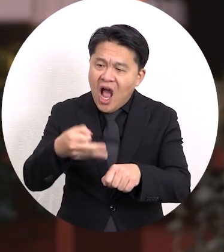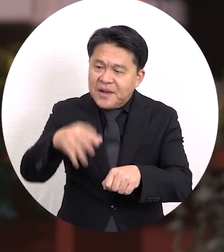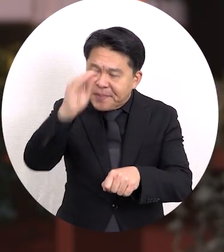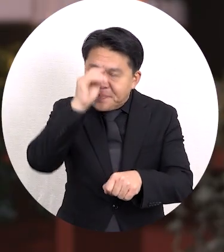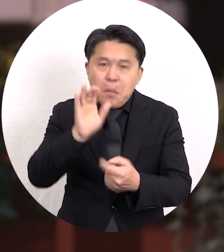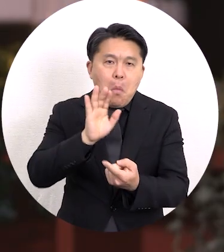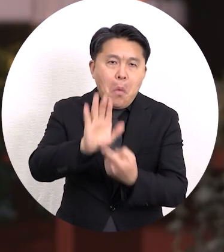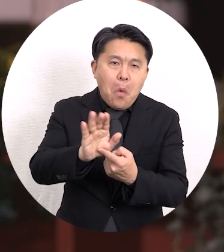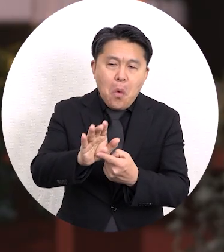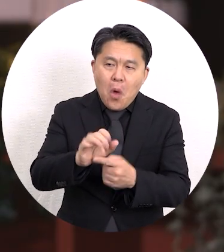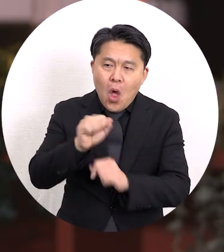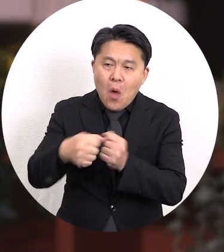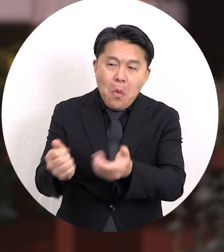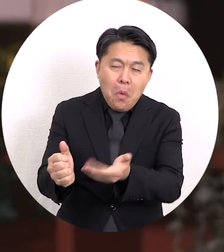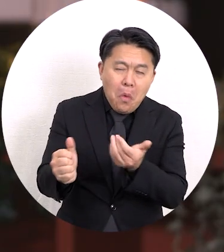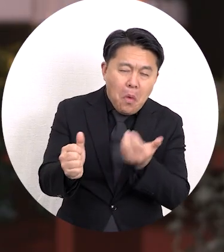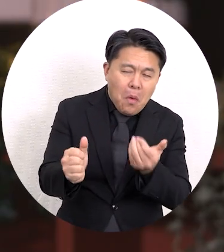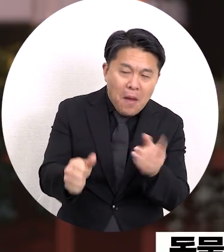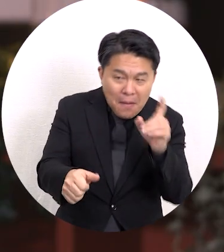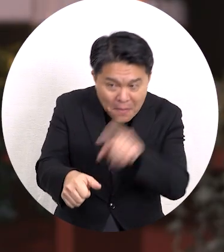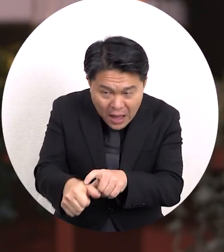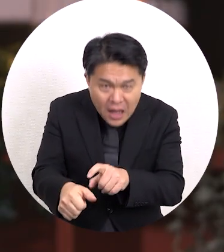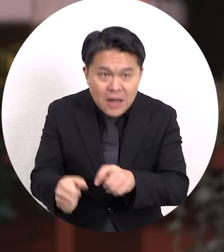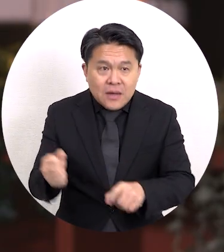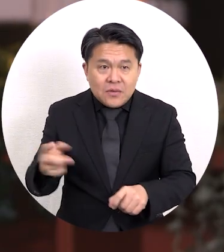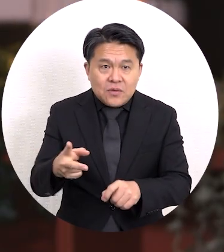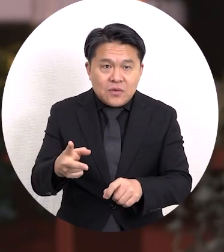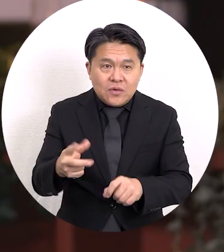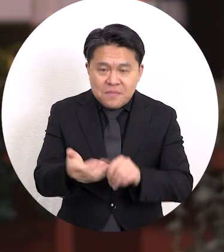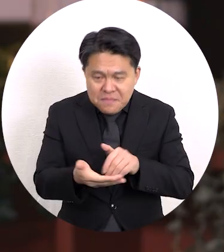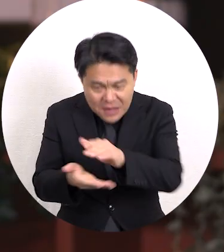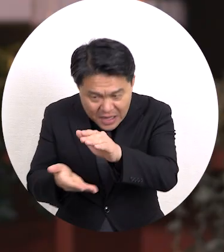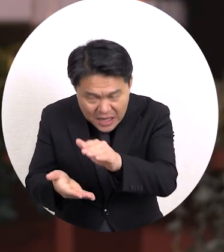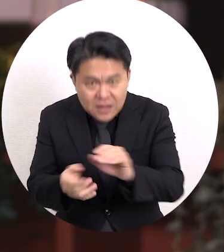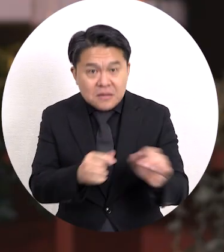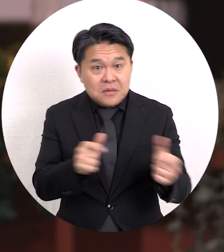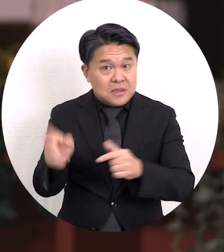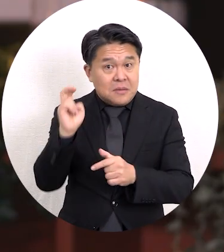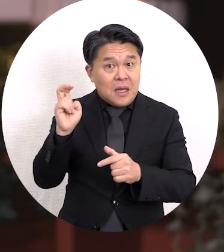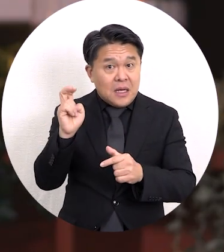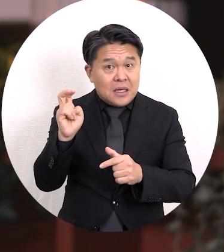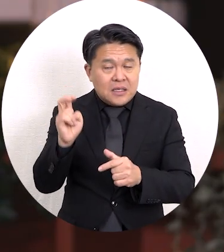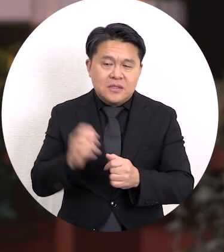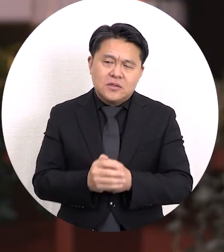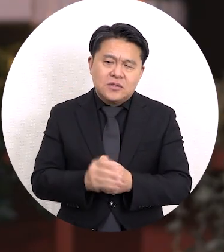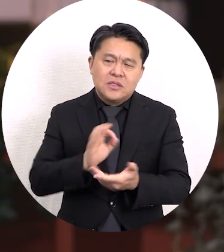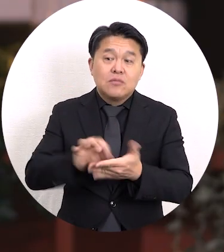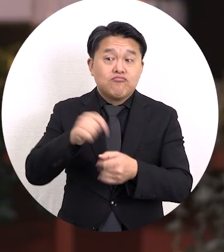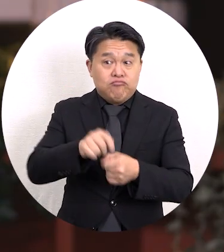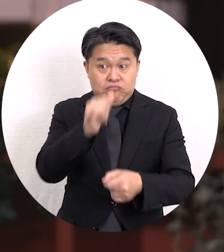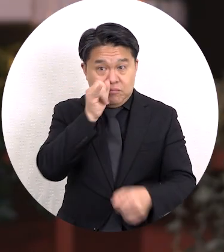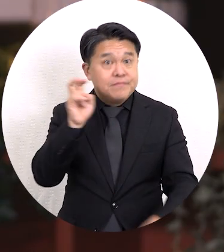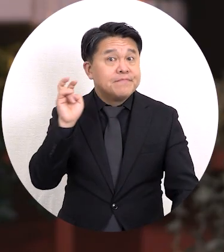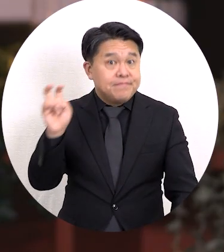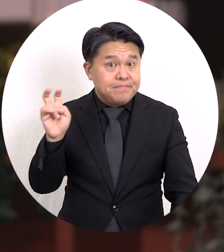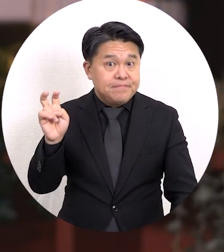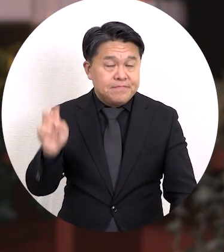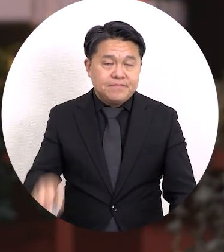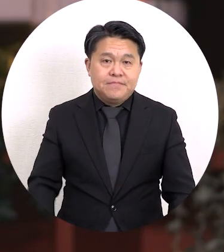to attract them or perhaps to alter their behavior. It is believed that such an instrument served those kinds of functions.